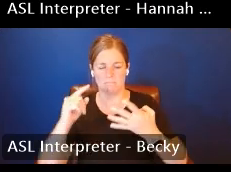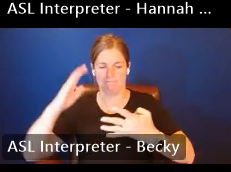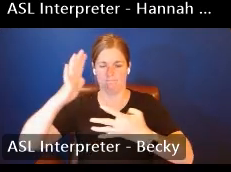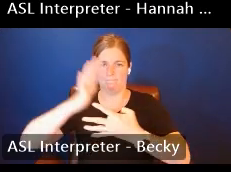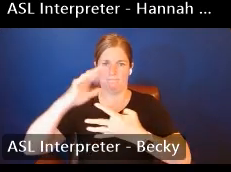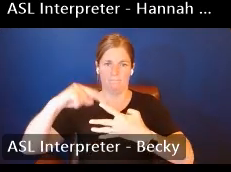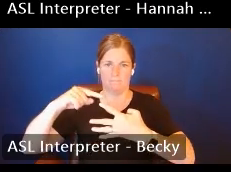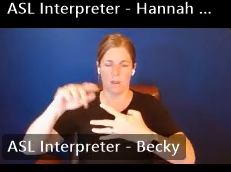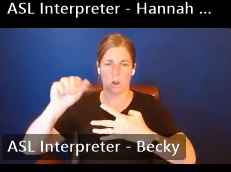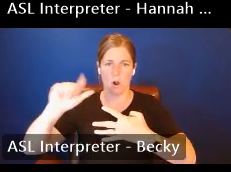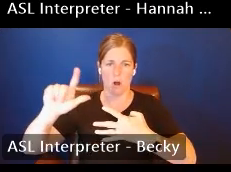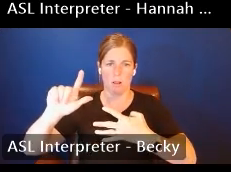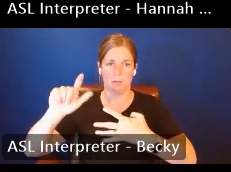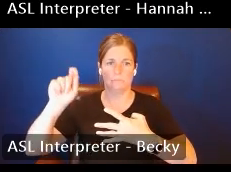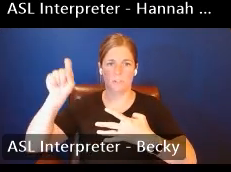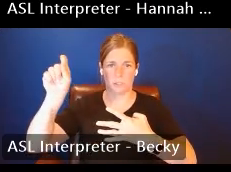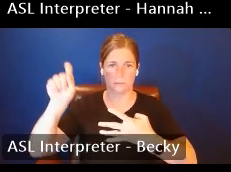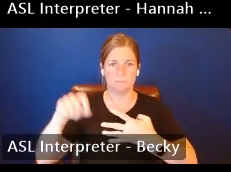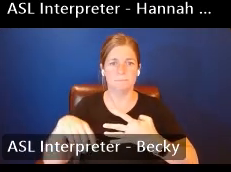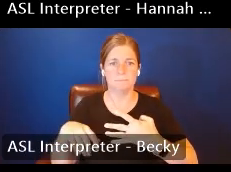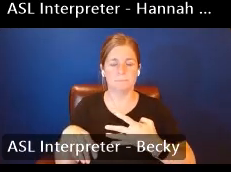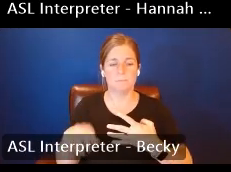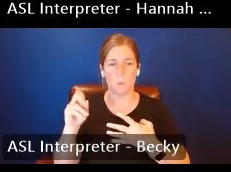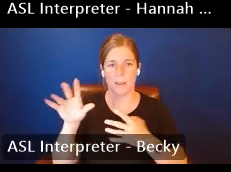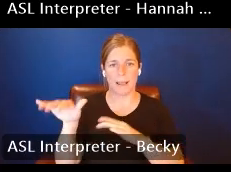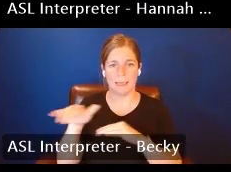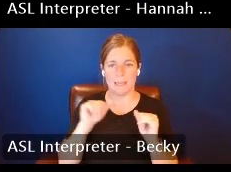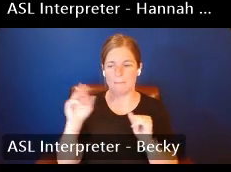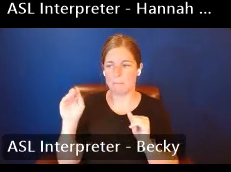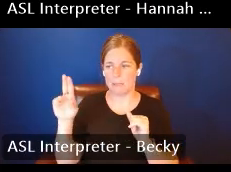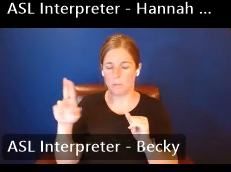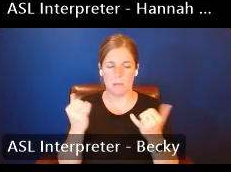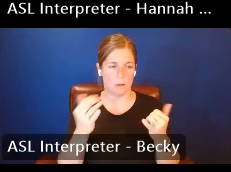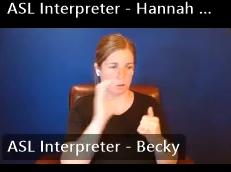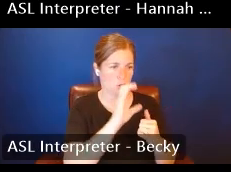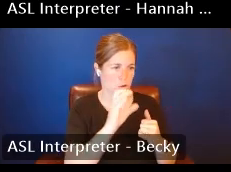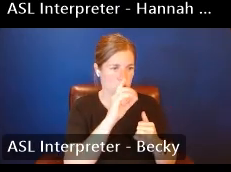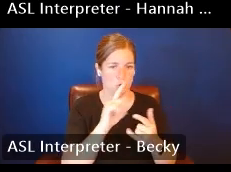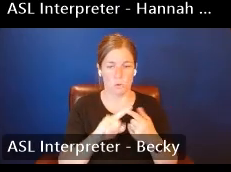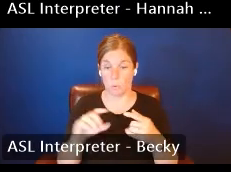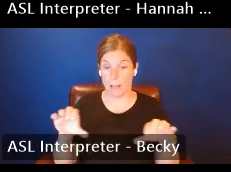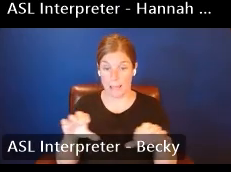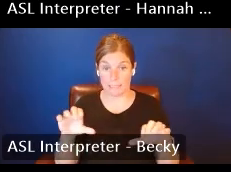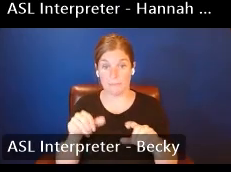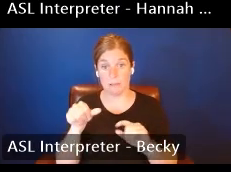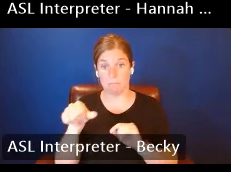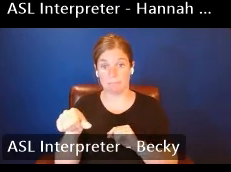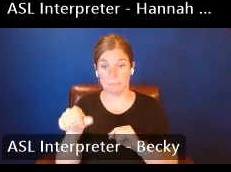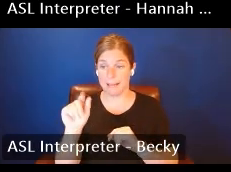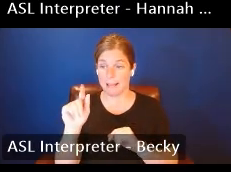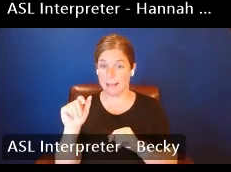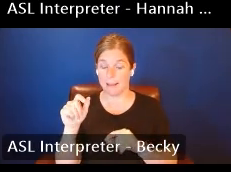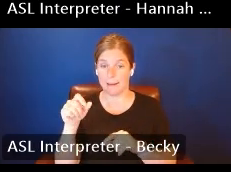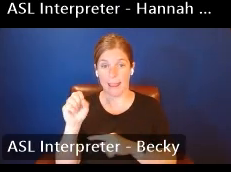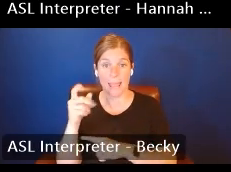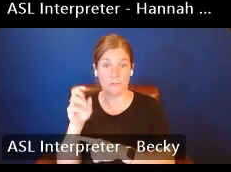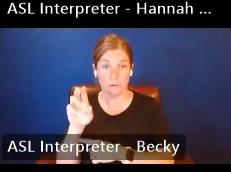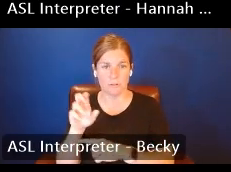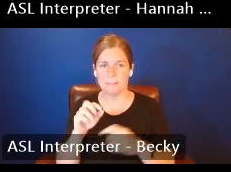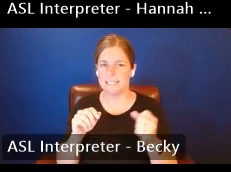All checked, one of four. Enter. Leaving menus. Searching button. To activate, press Enter. And then you get tab one more time. Search region.